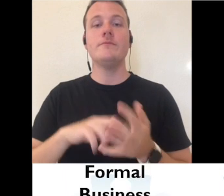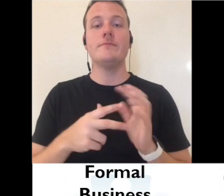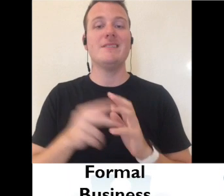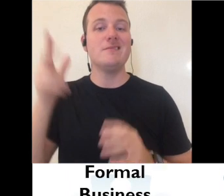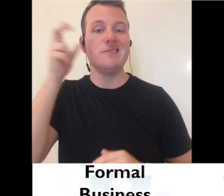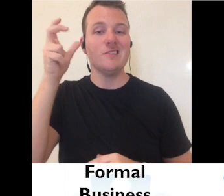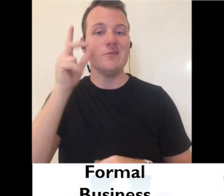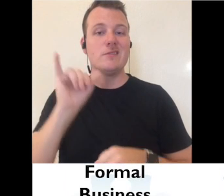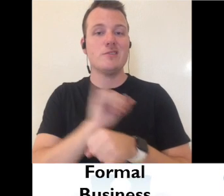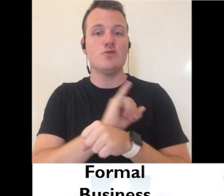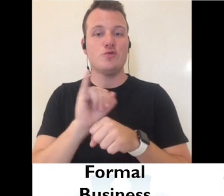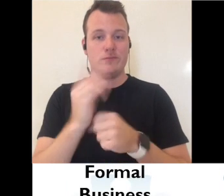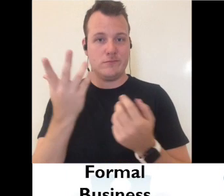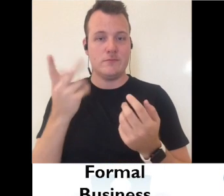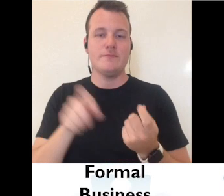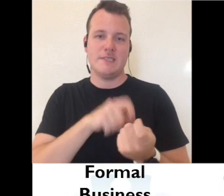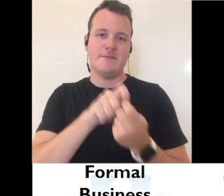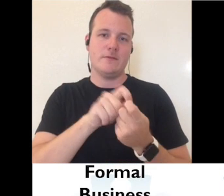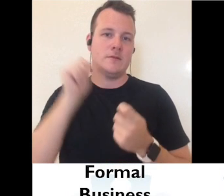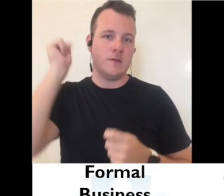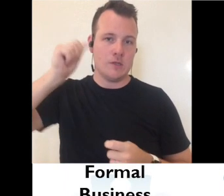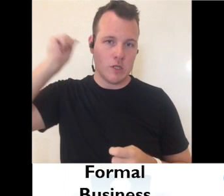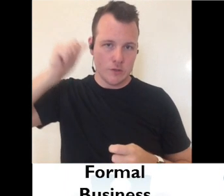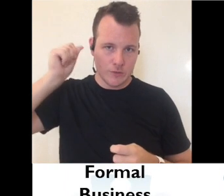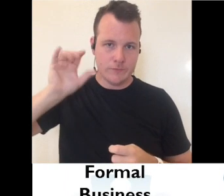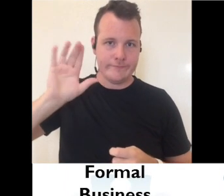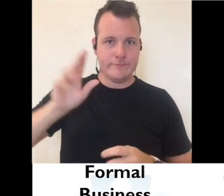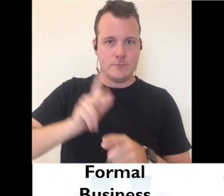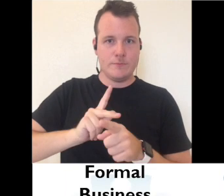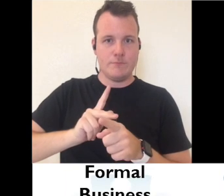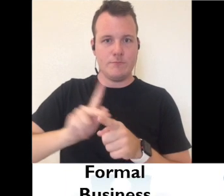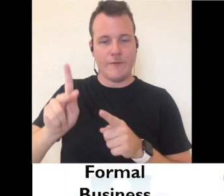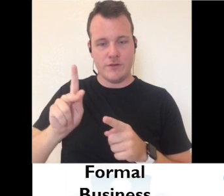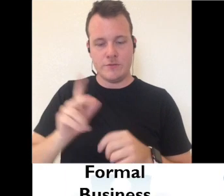the issues that happen that- that made some of the changes in the competitive